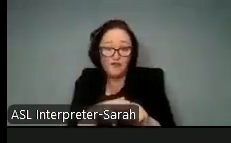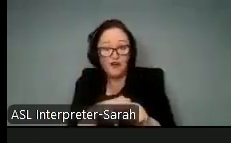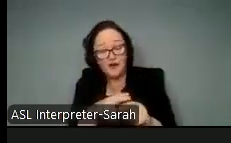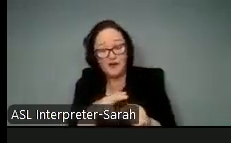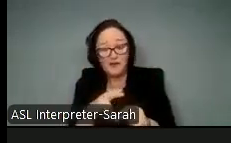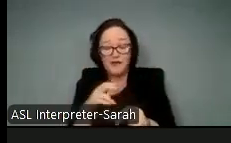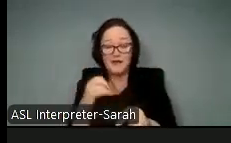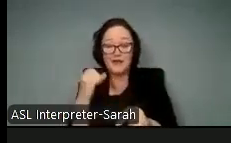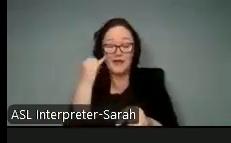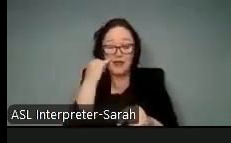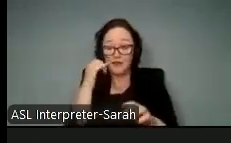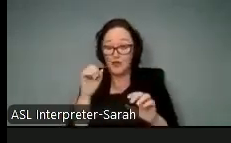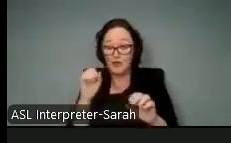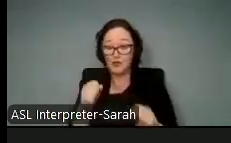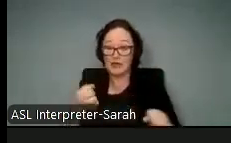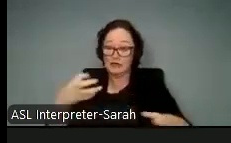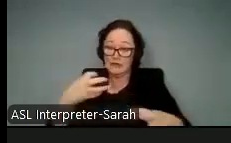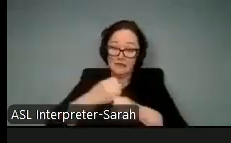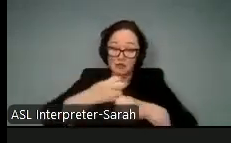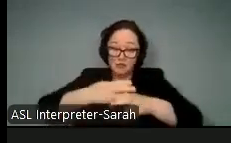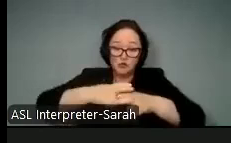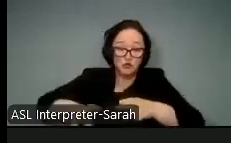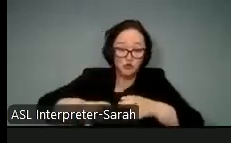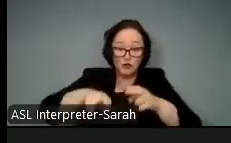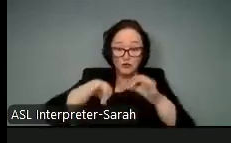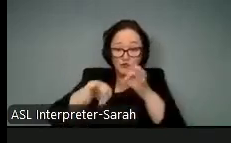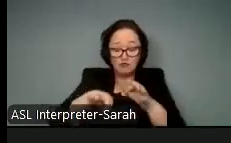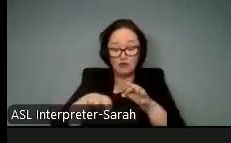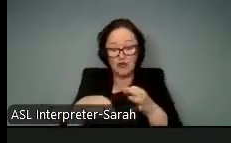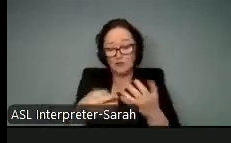go for it, but it's not necessary in a lot of the cases.